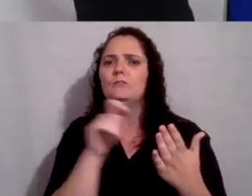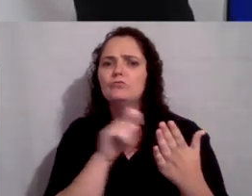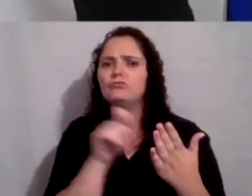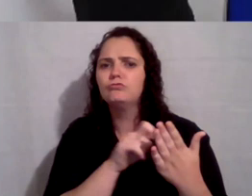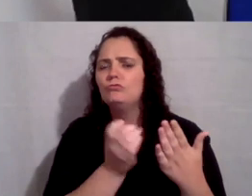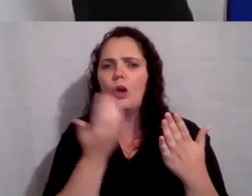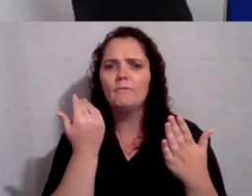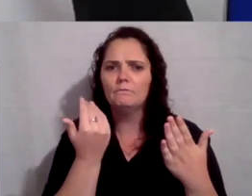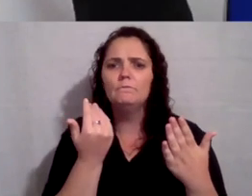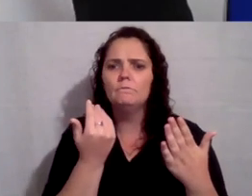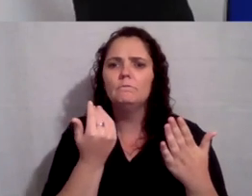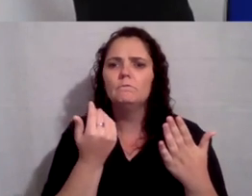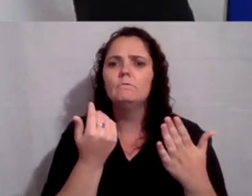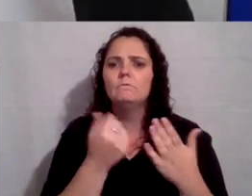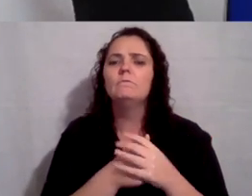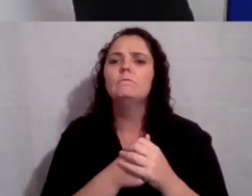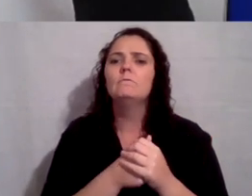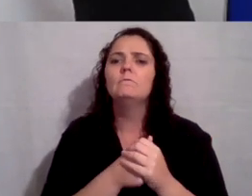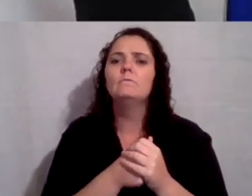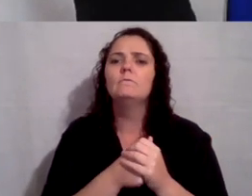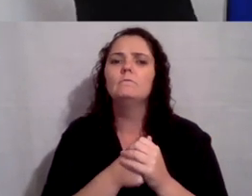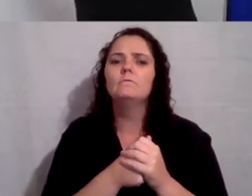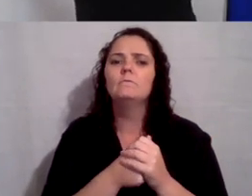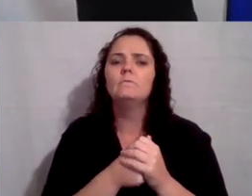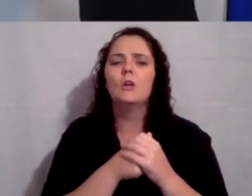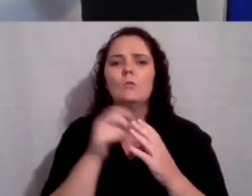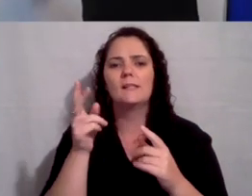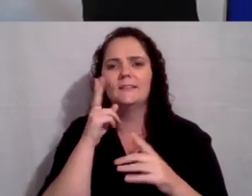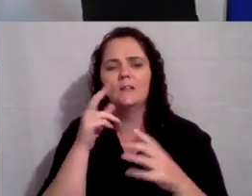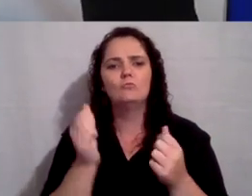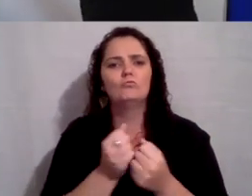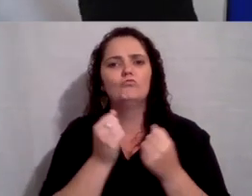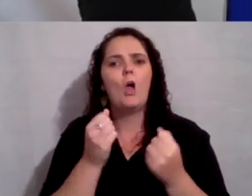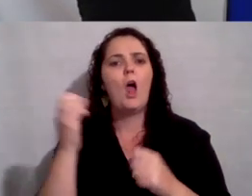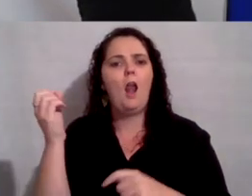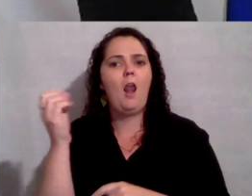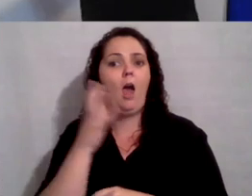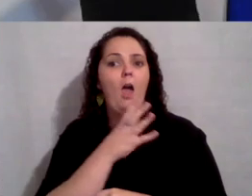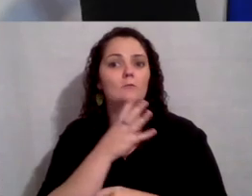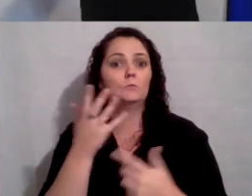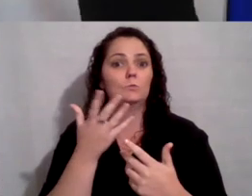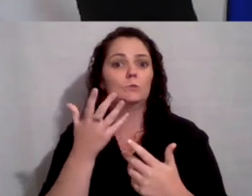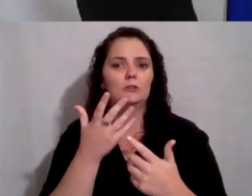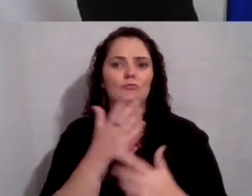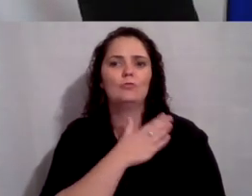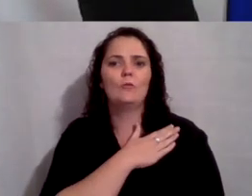those points of light that you see. So for me from my point of view, I see a strong light on Rachel's shoulder,